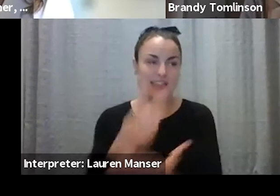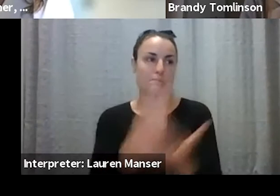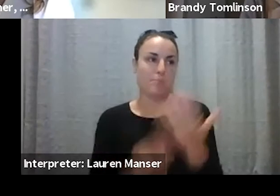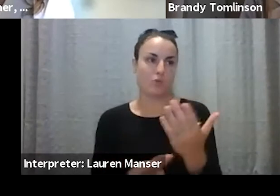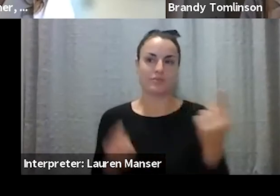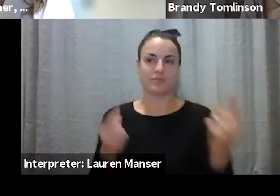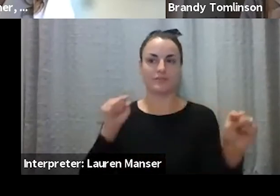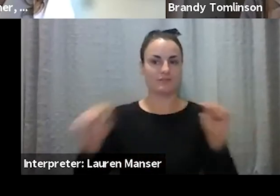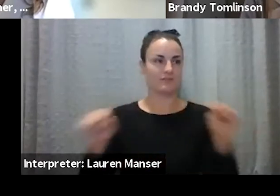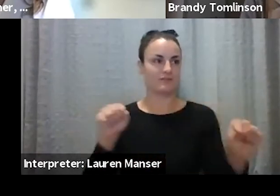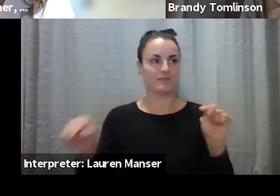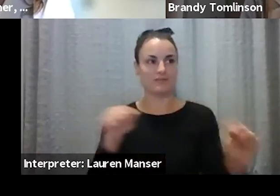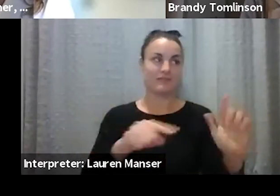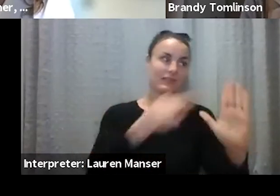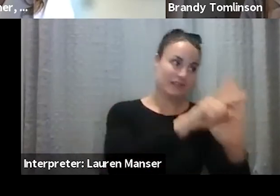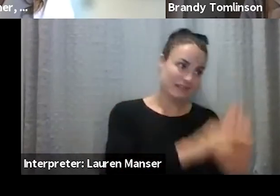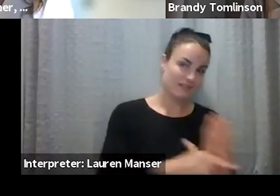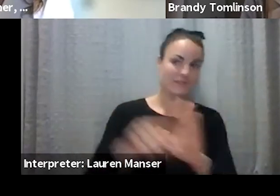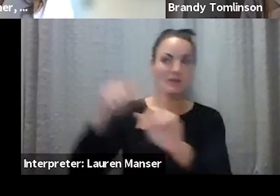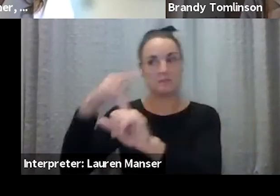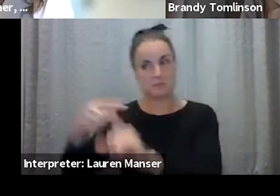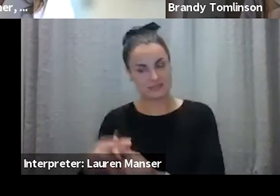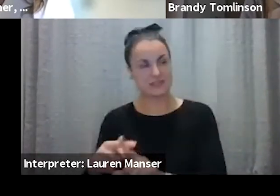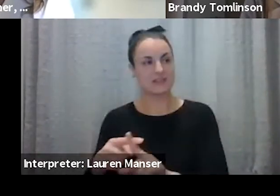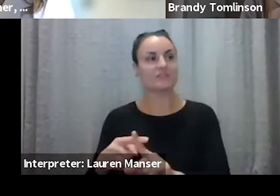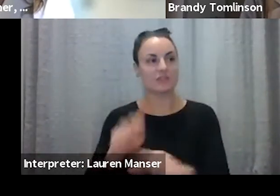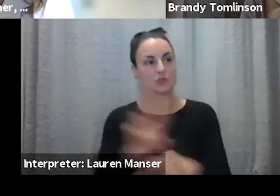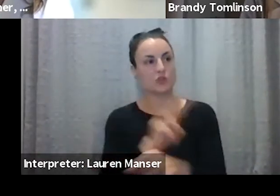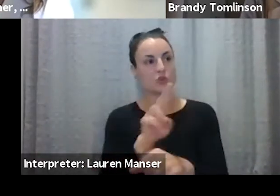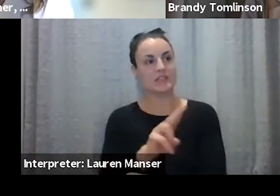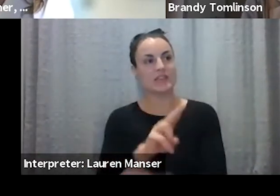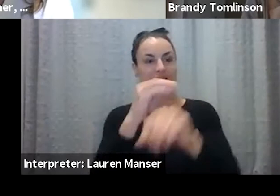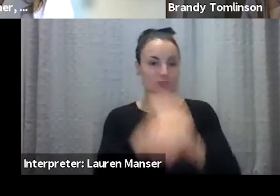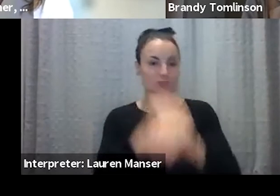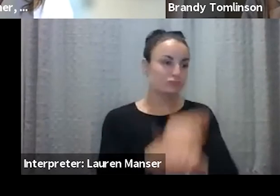as we hopefully move forward soon into more controlled reopening,